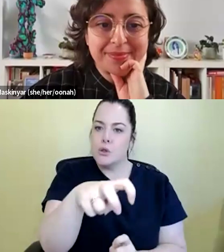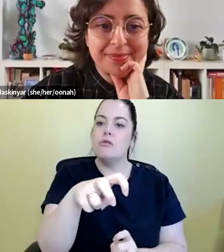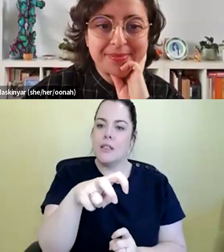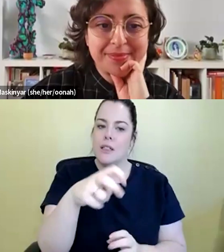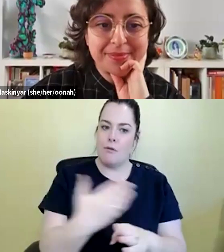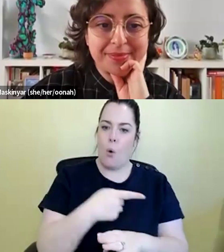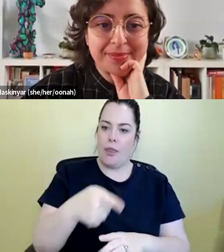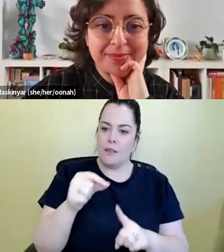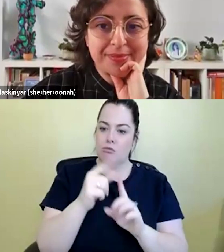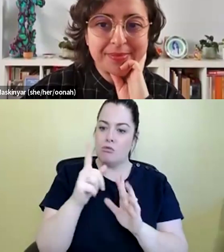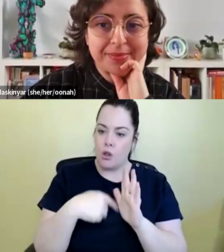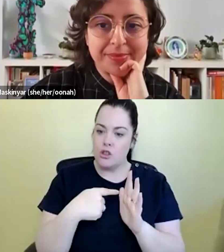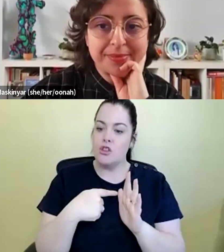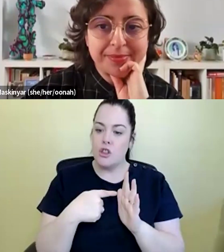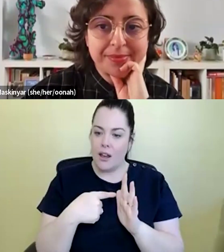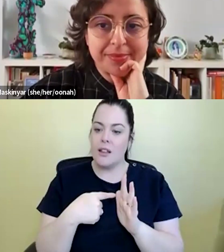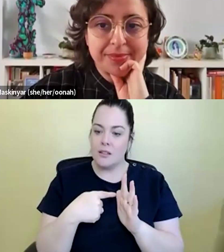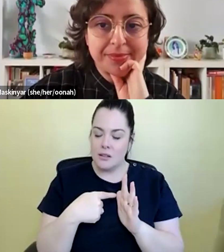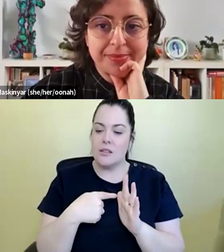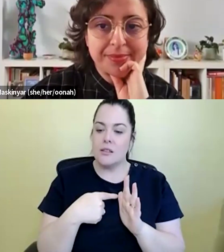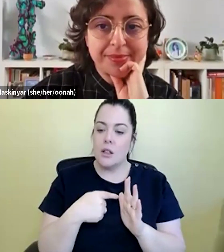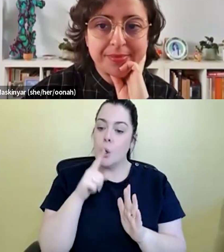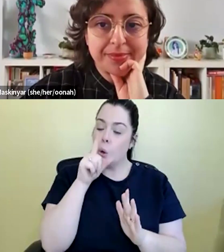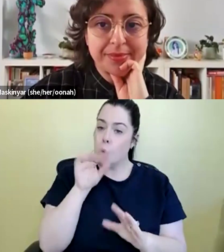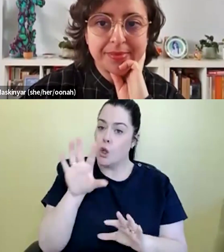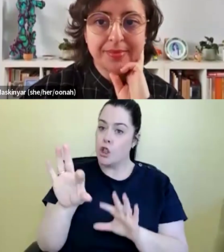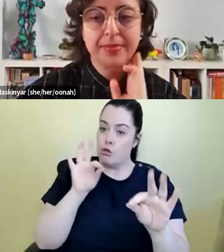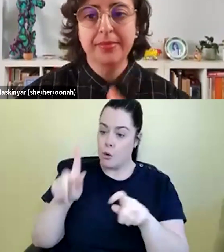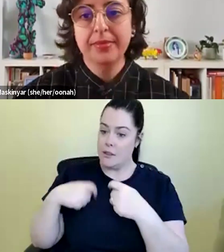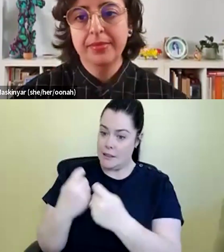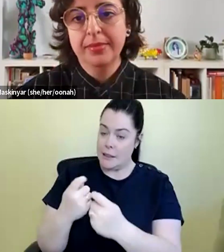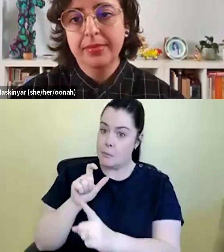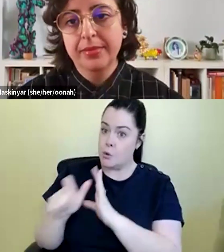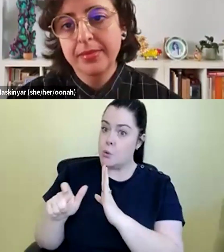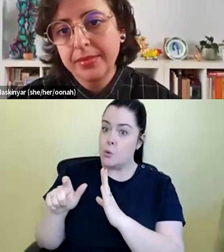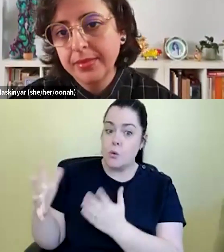do they need the ability to do these pause, or could the curatorial team do this? -- tours.